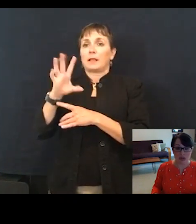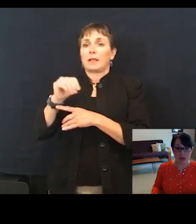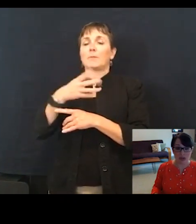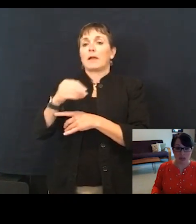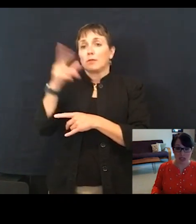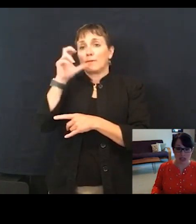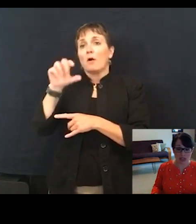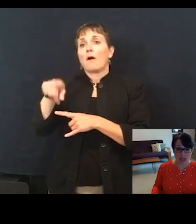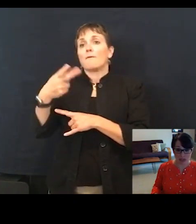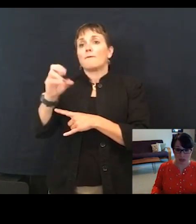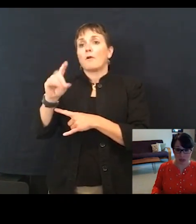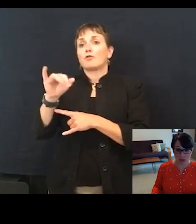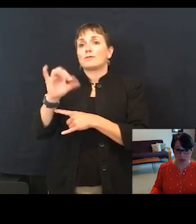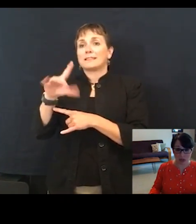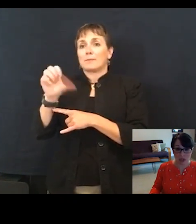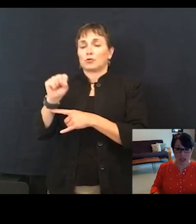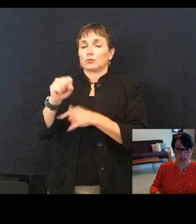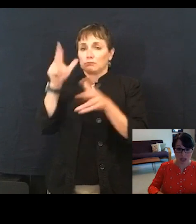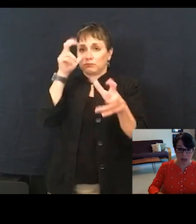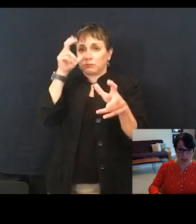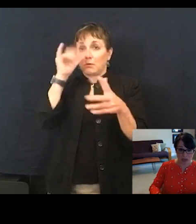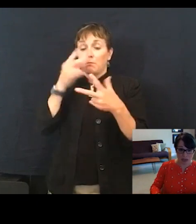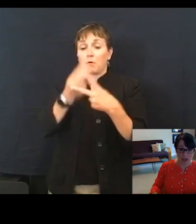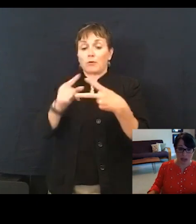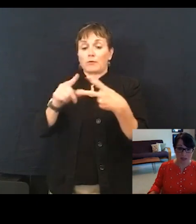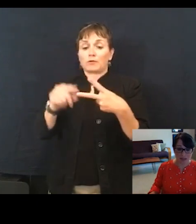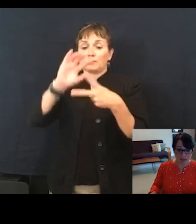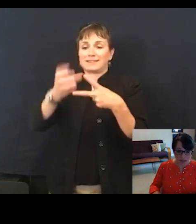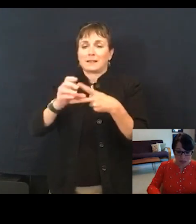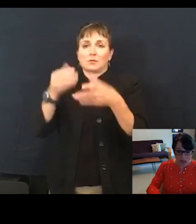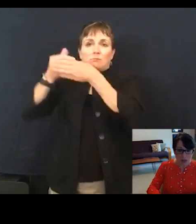are immediately next to each other at the back of the eye.